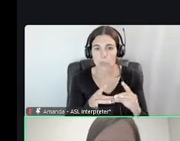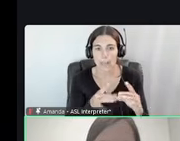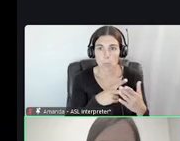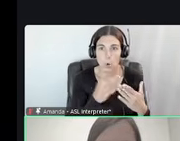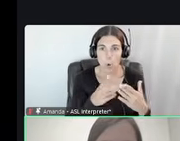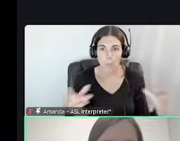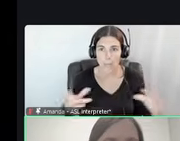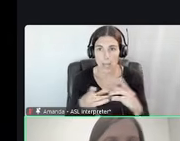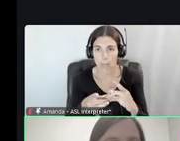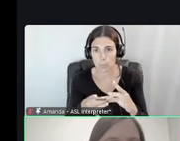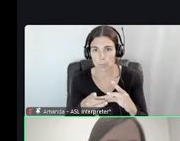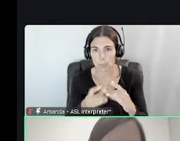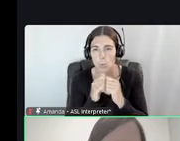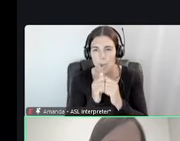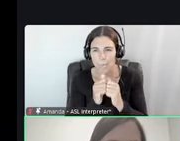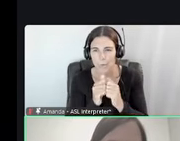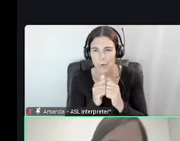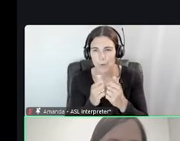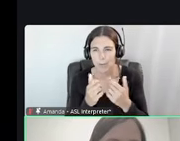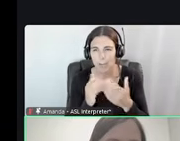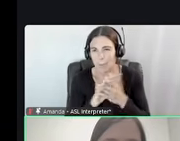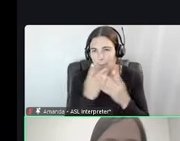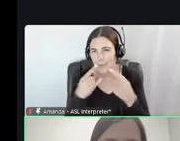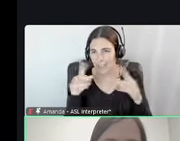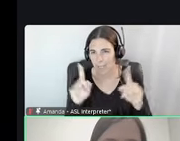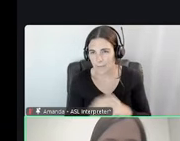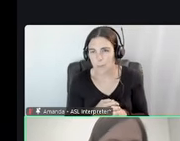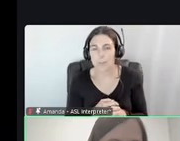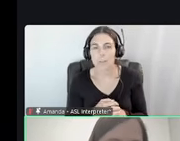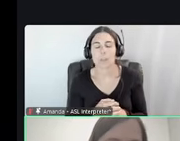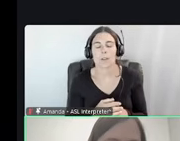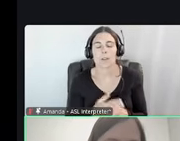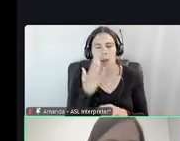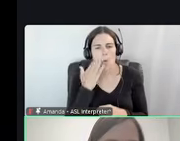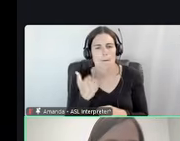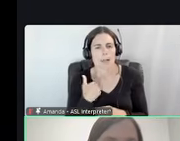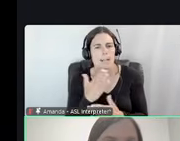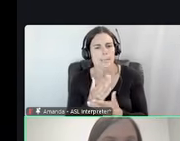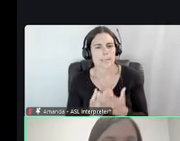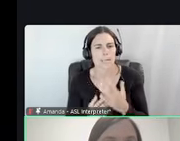to life. And I did just want to note because I know we've gotten some questions on this that